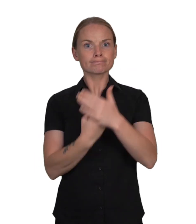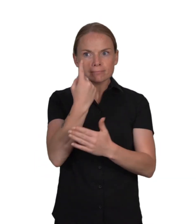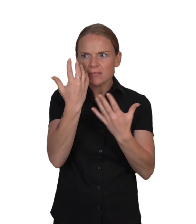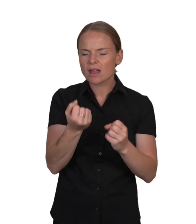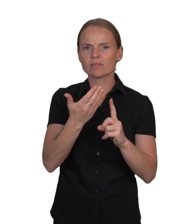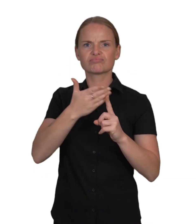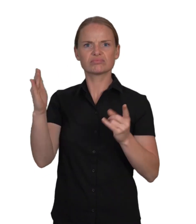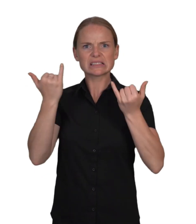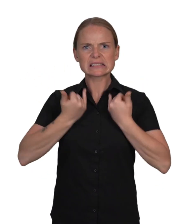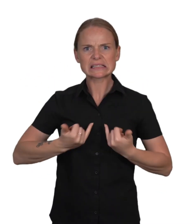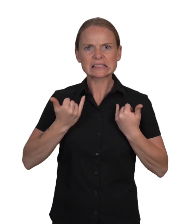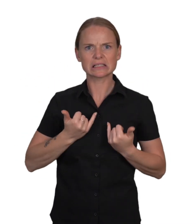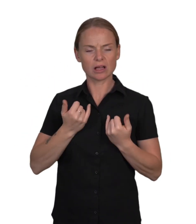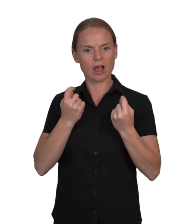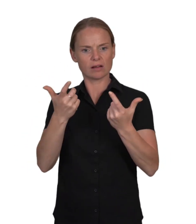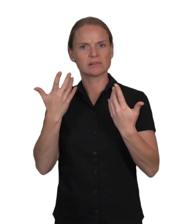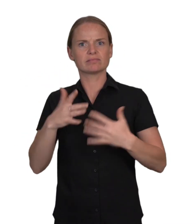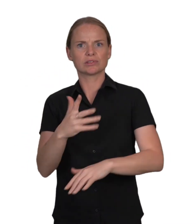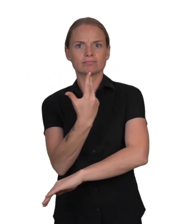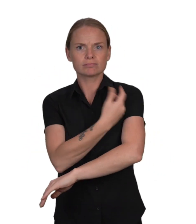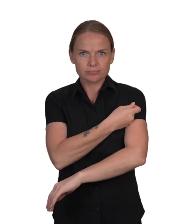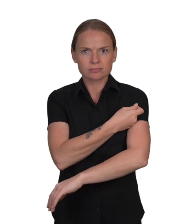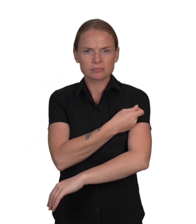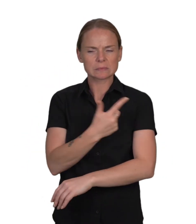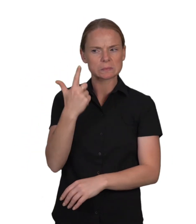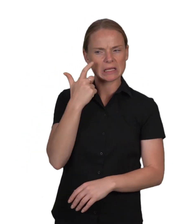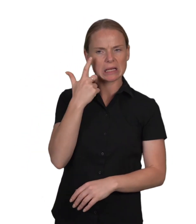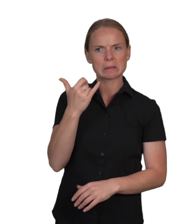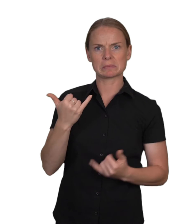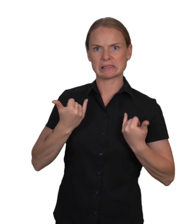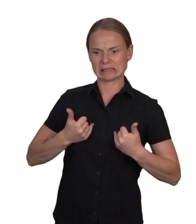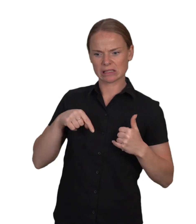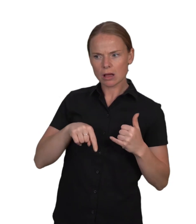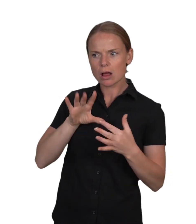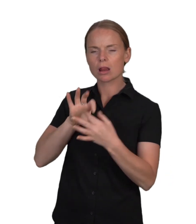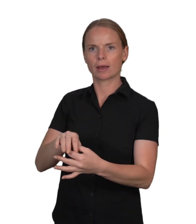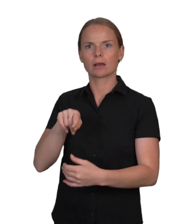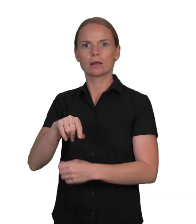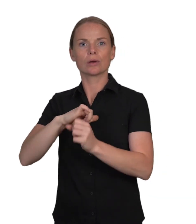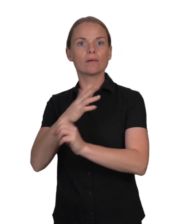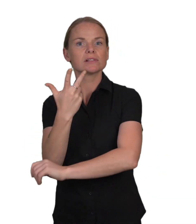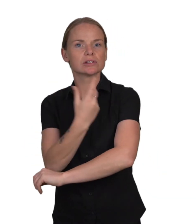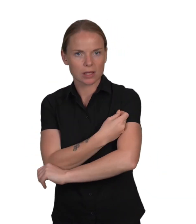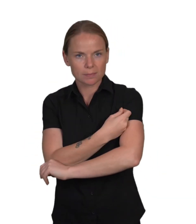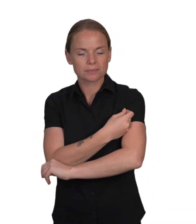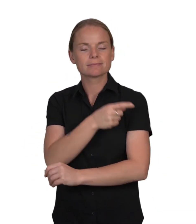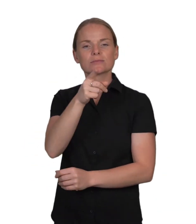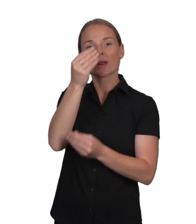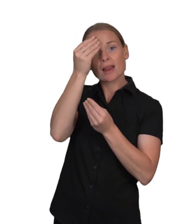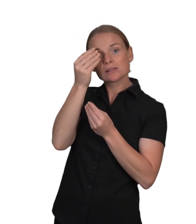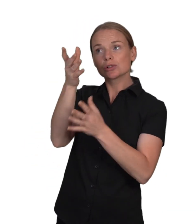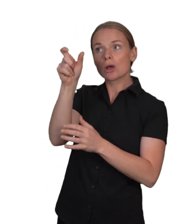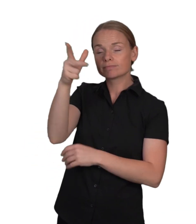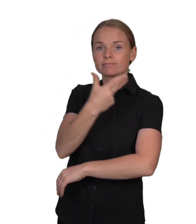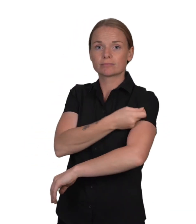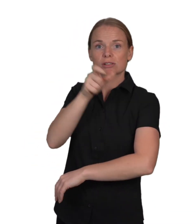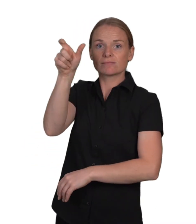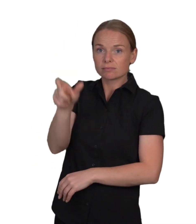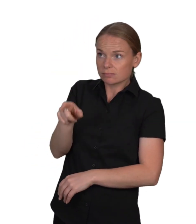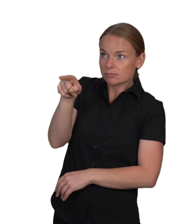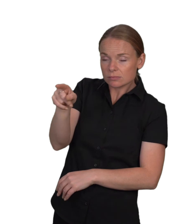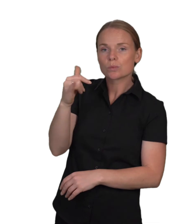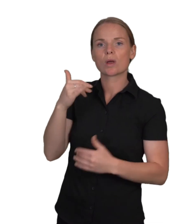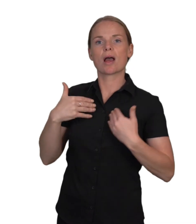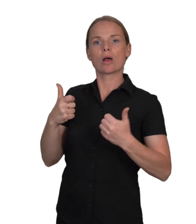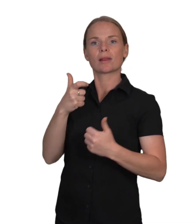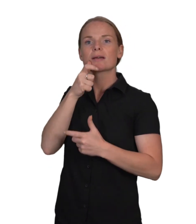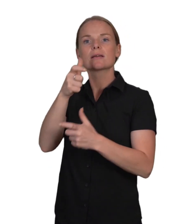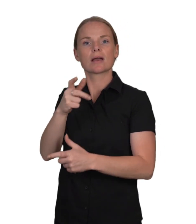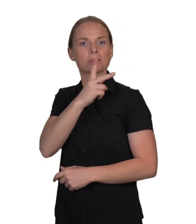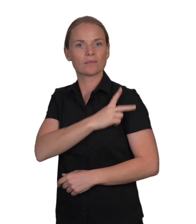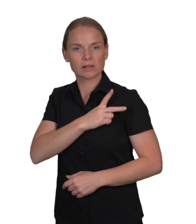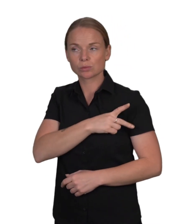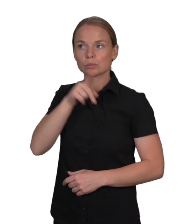You can report suspected side effects to your vaccination provider or other healthcare professional.